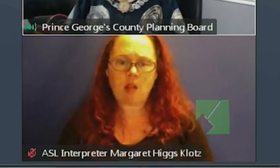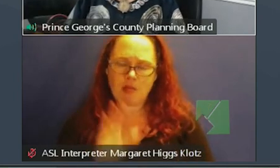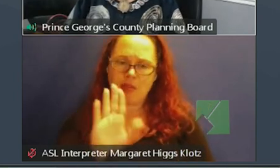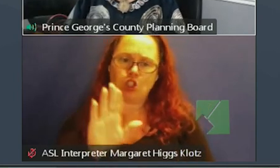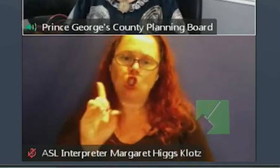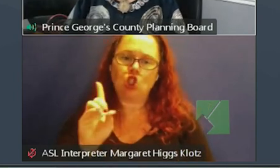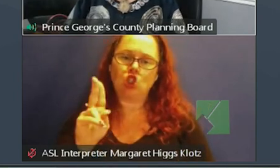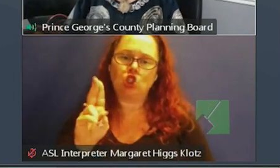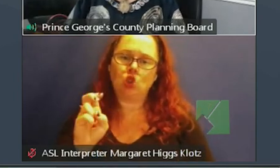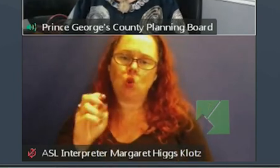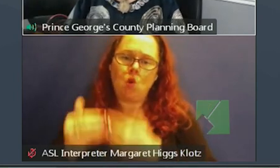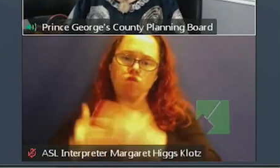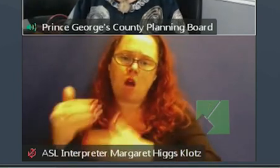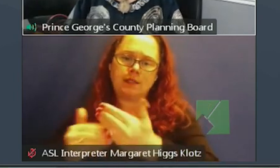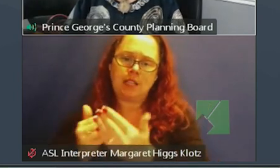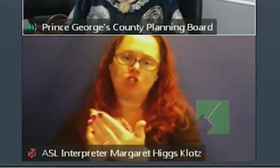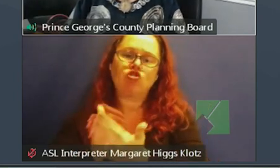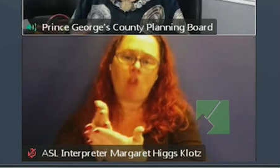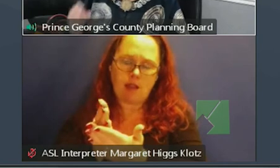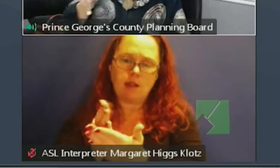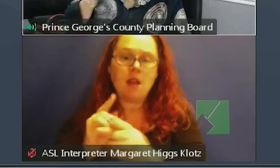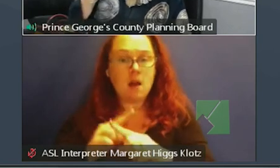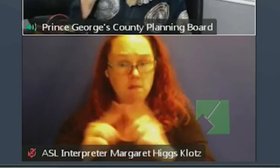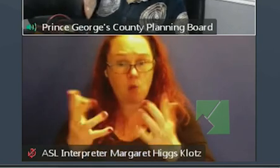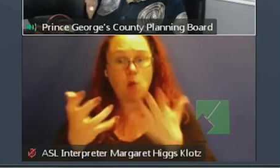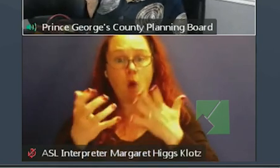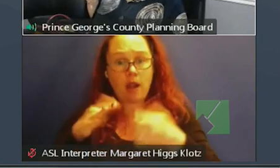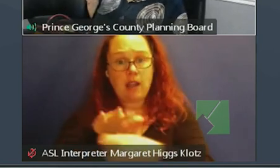But we do want to be considered enough to allow everyone to speak.